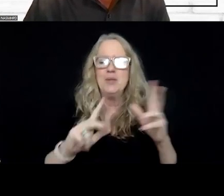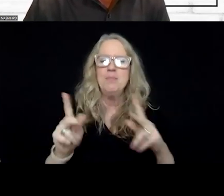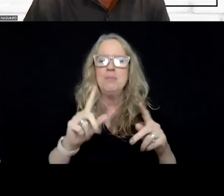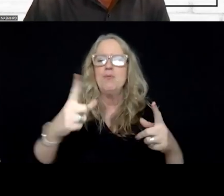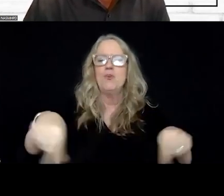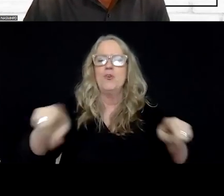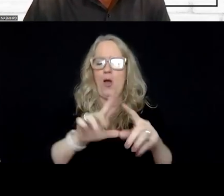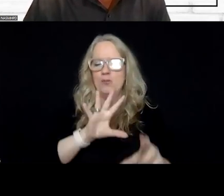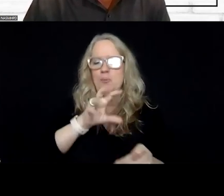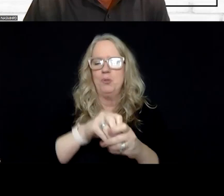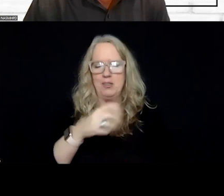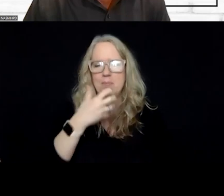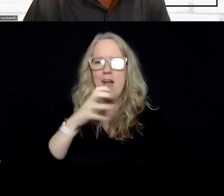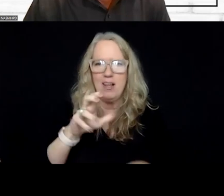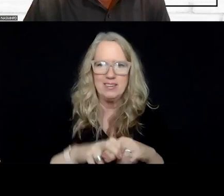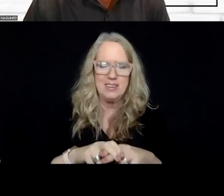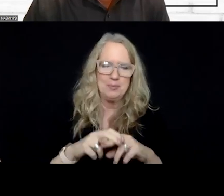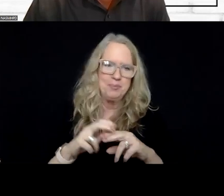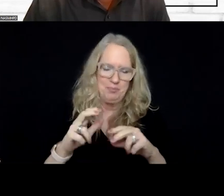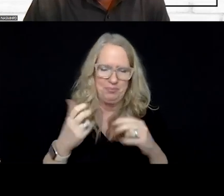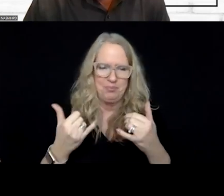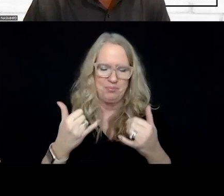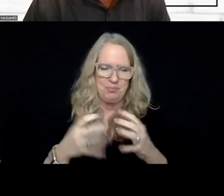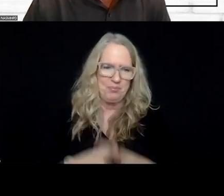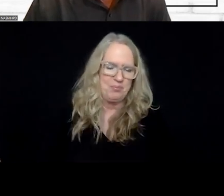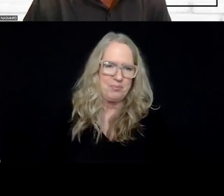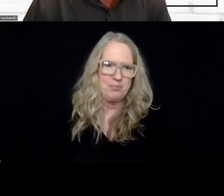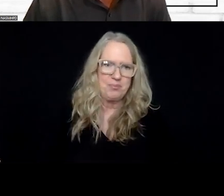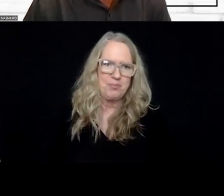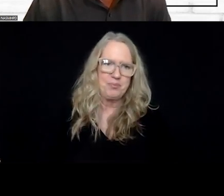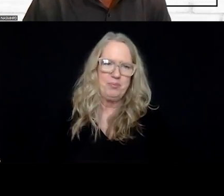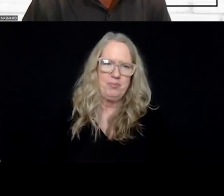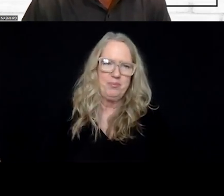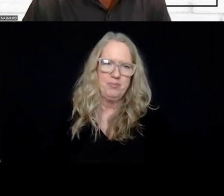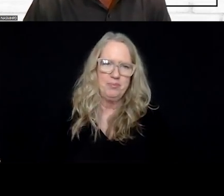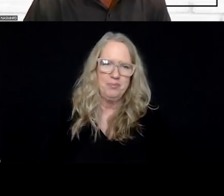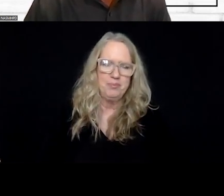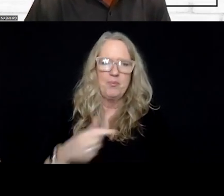TO PARTICIPATE IN THE HOT SEAT. I WILL GO AHEAD WITH THE QUESTION.